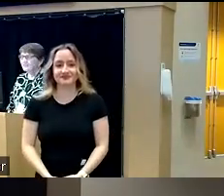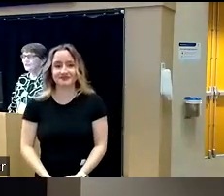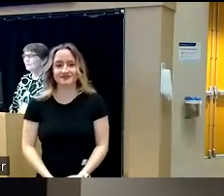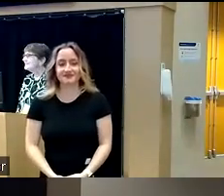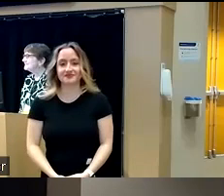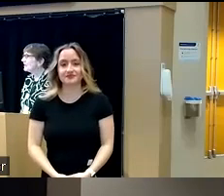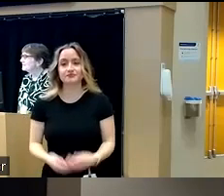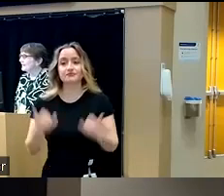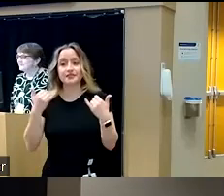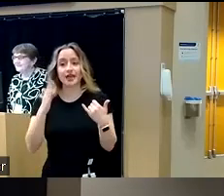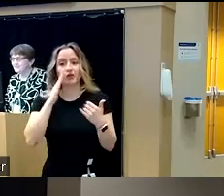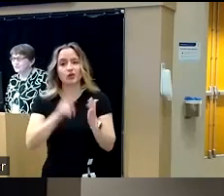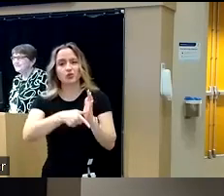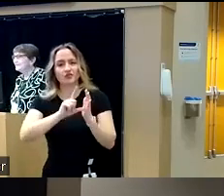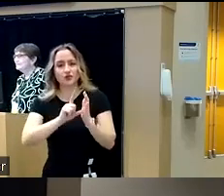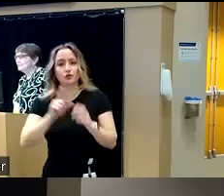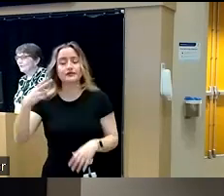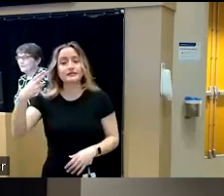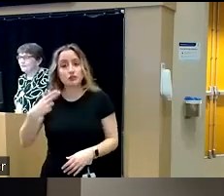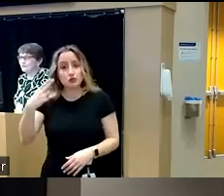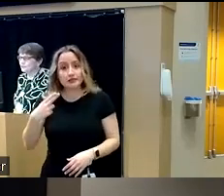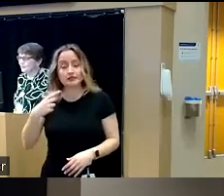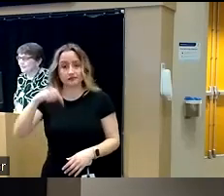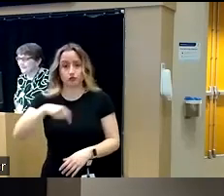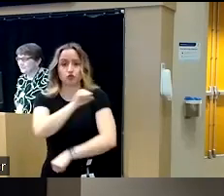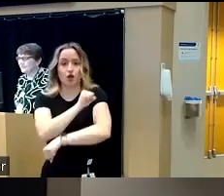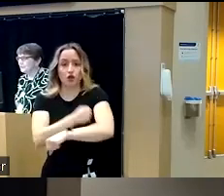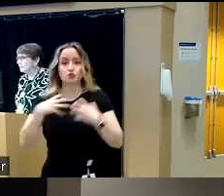so we're going to talk about the history of strong recoveries training and educational